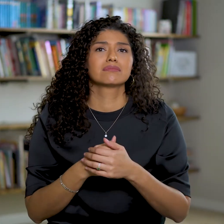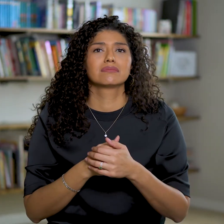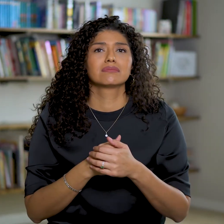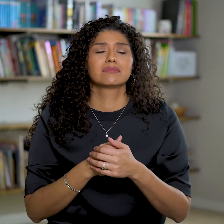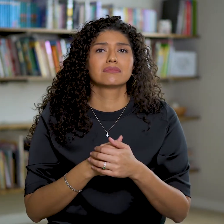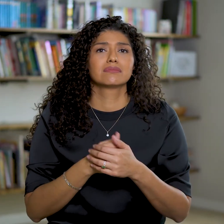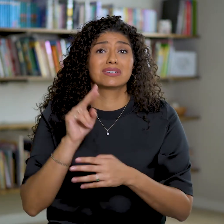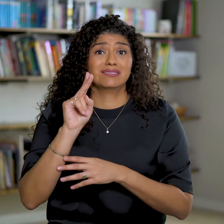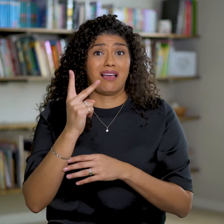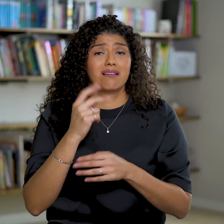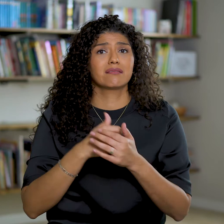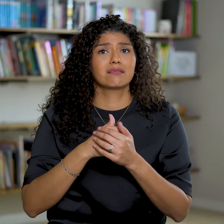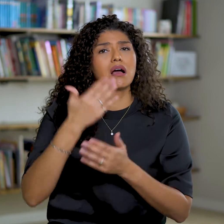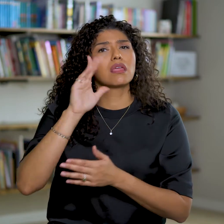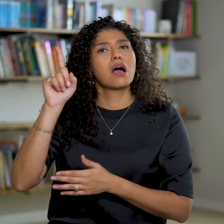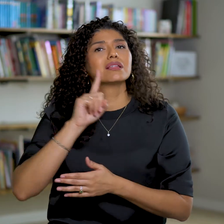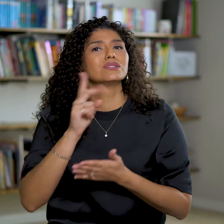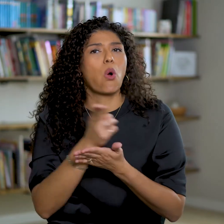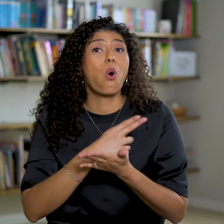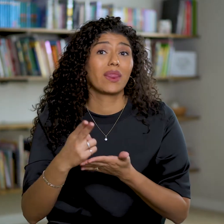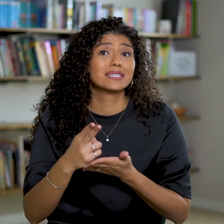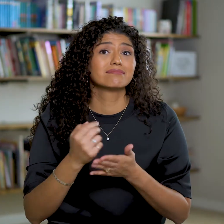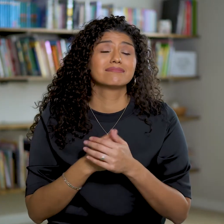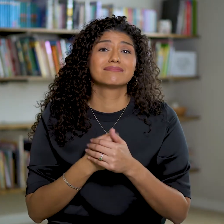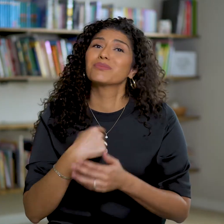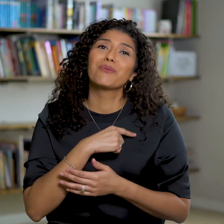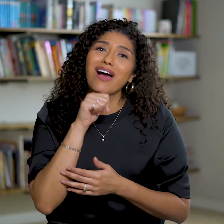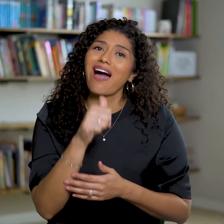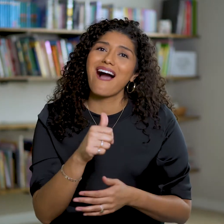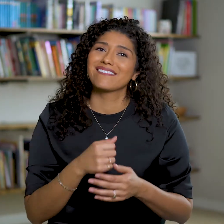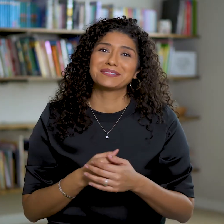Second, God is holy. We aren’t.